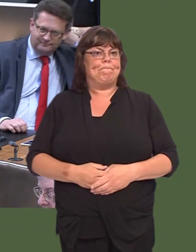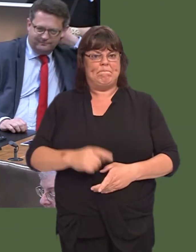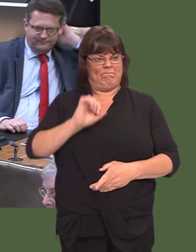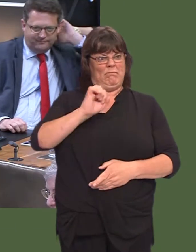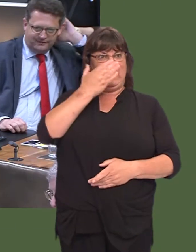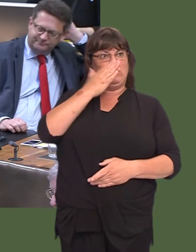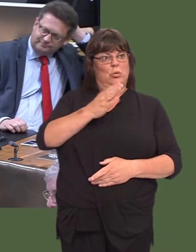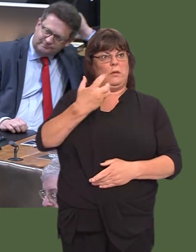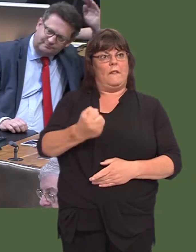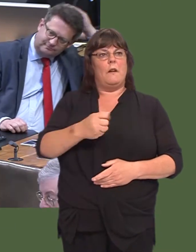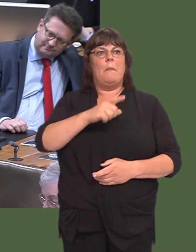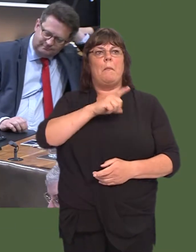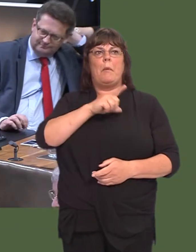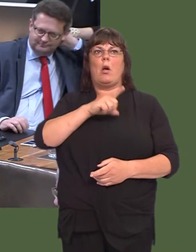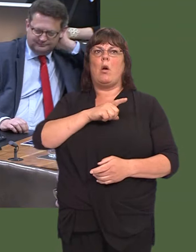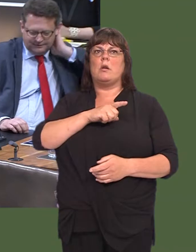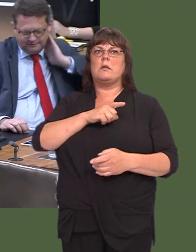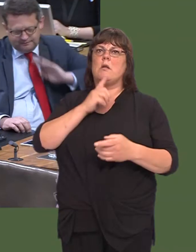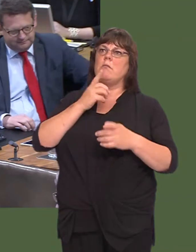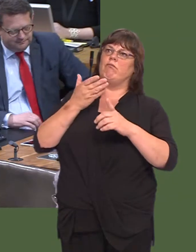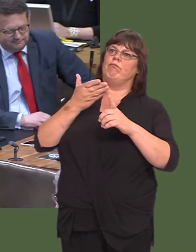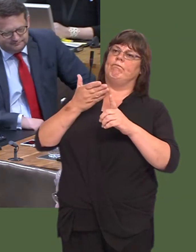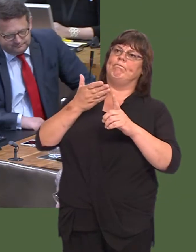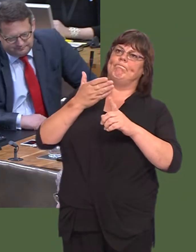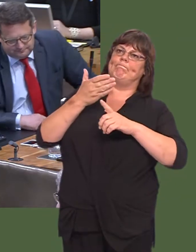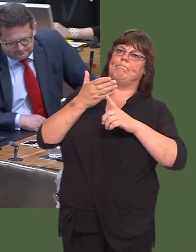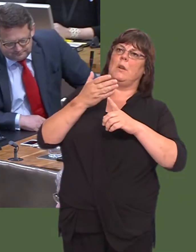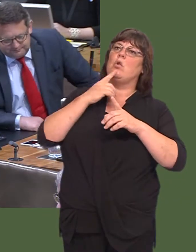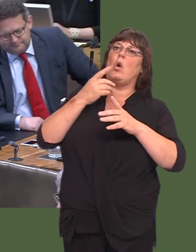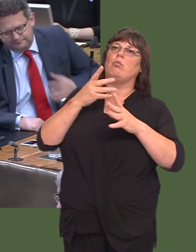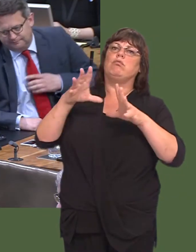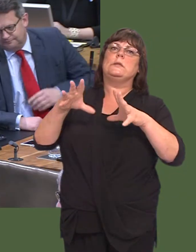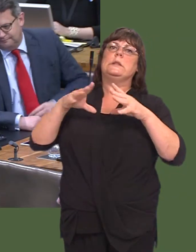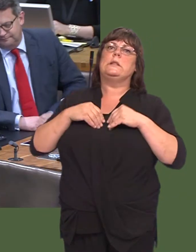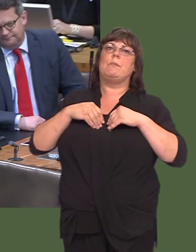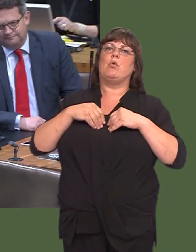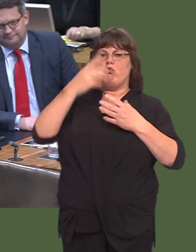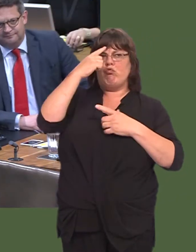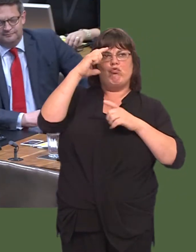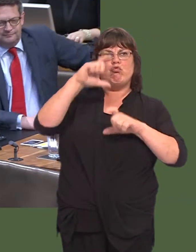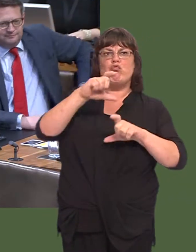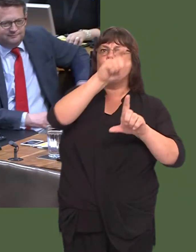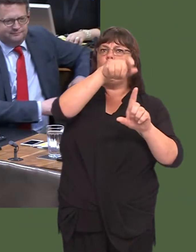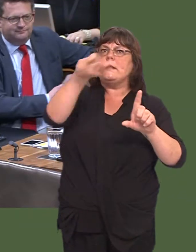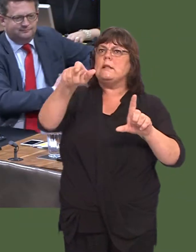Itís already there because the issue of mutual recognition of residency rights has not yet been dealt with.